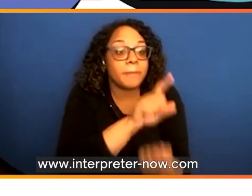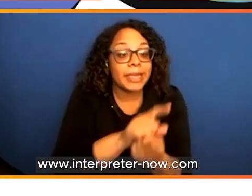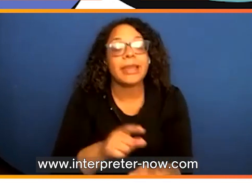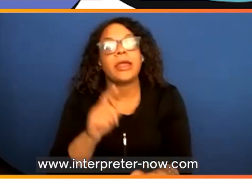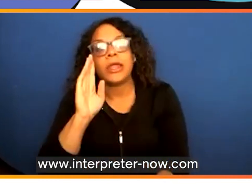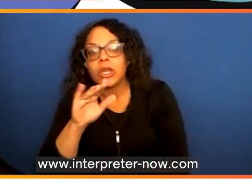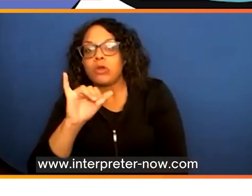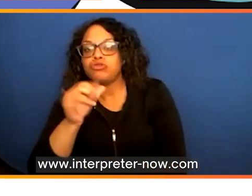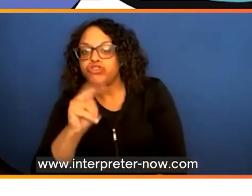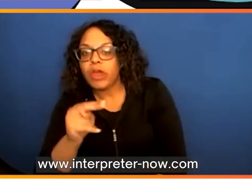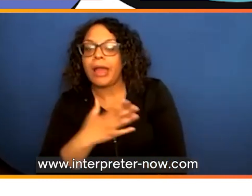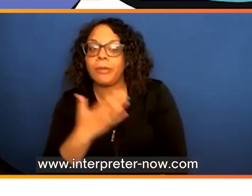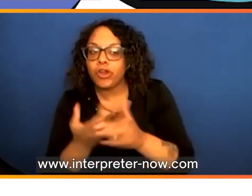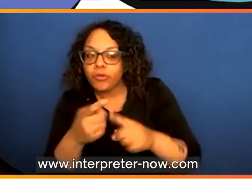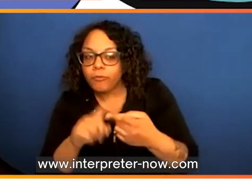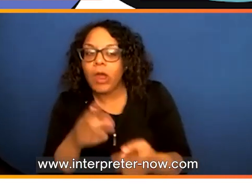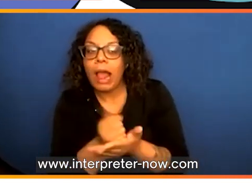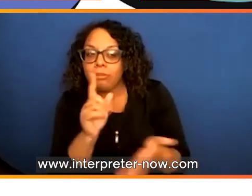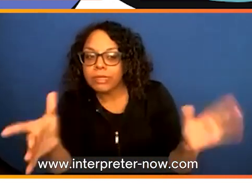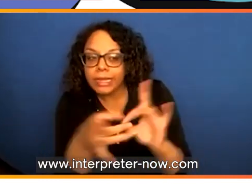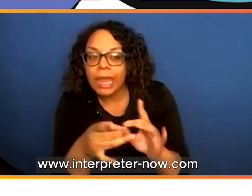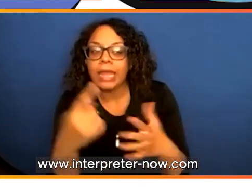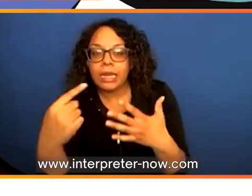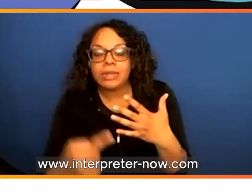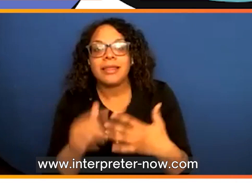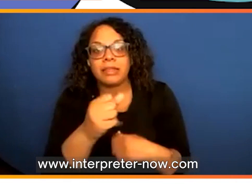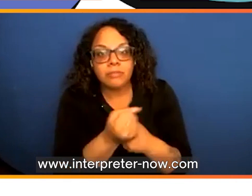when you get there, good friends of mine. Let me make sure I connect you with them."